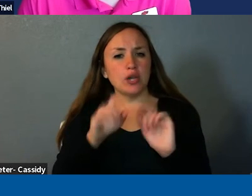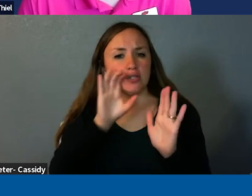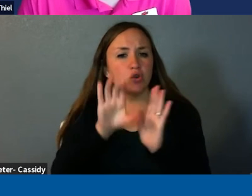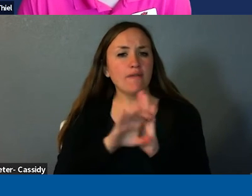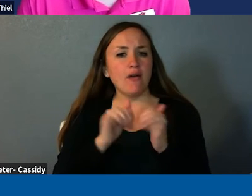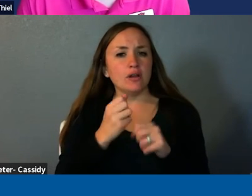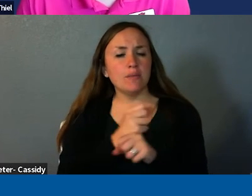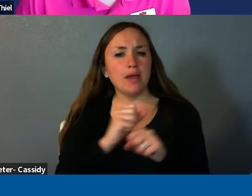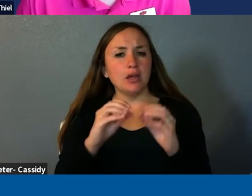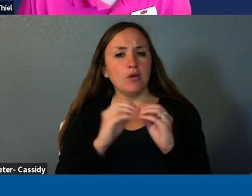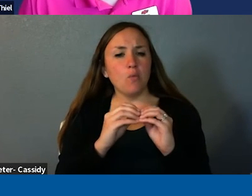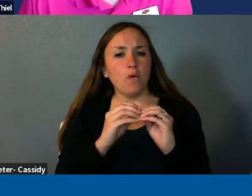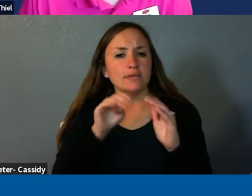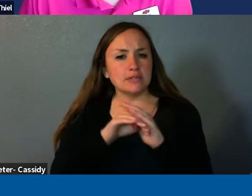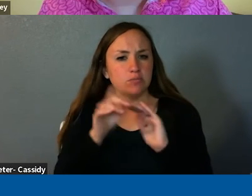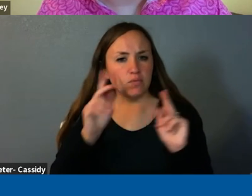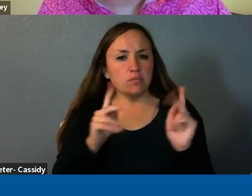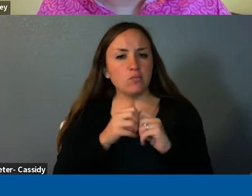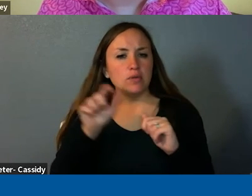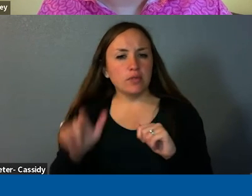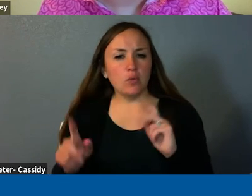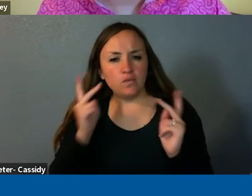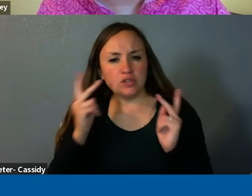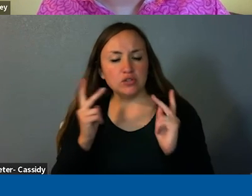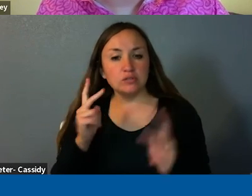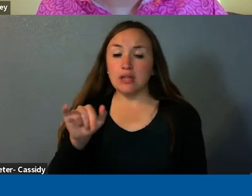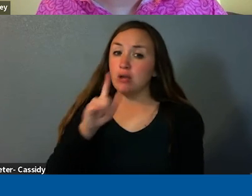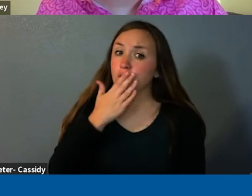for people with low vision? Yeah, that's a really cool question too.